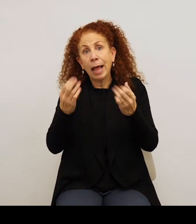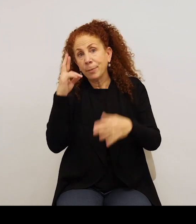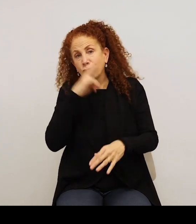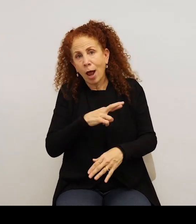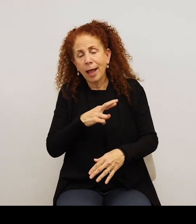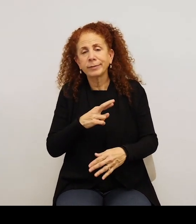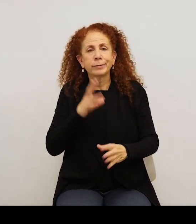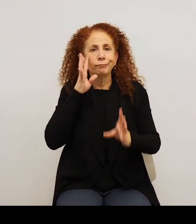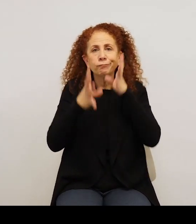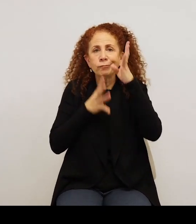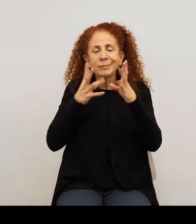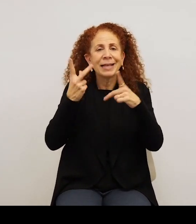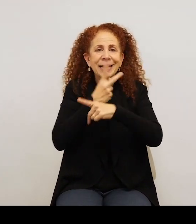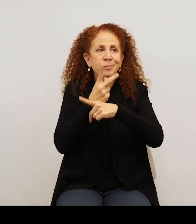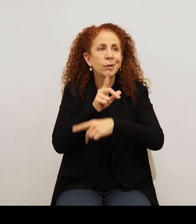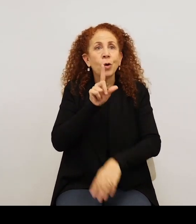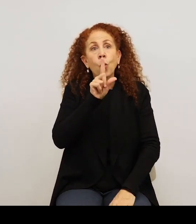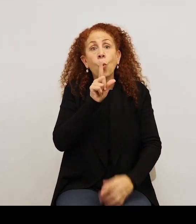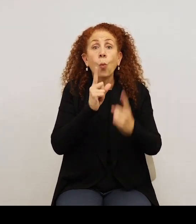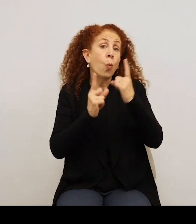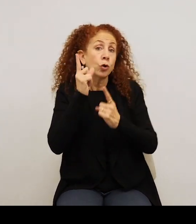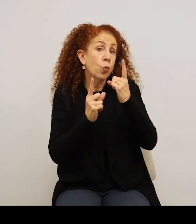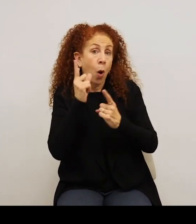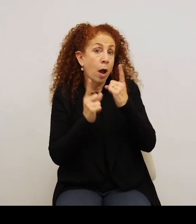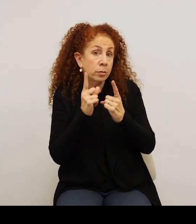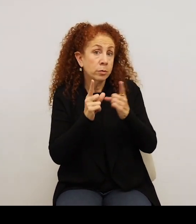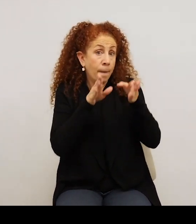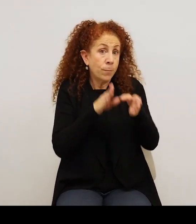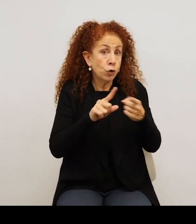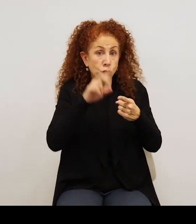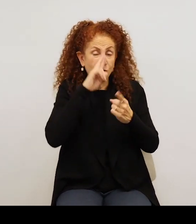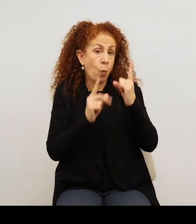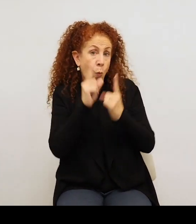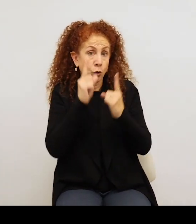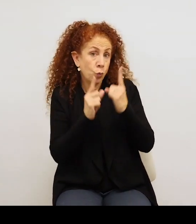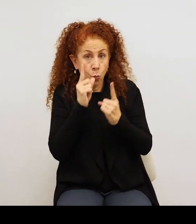Conservative estimates are one. There is one rat for each of us.